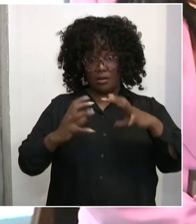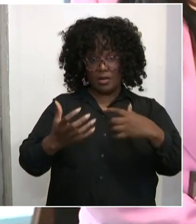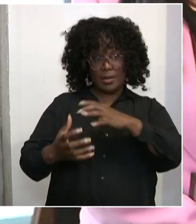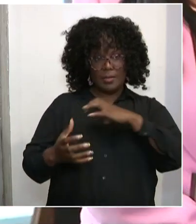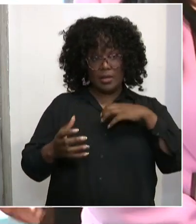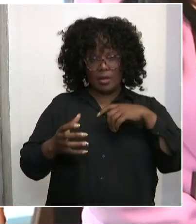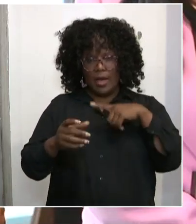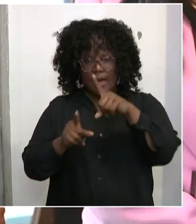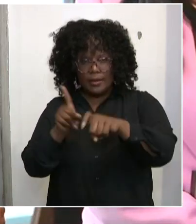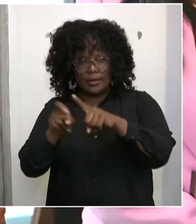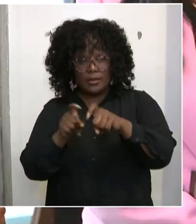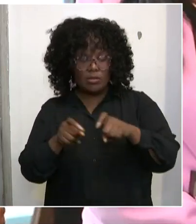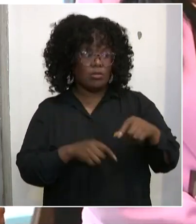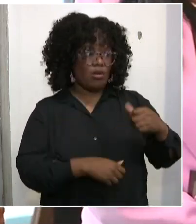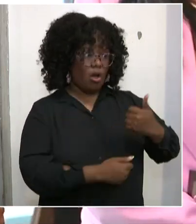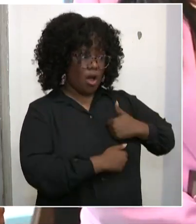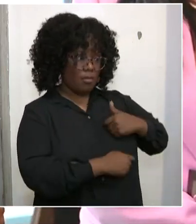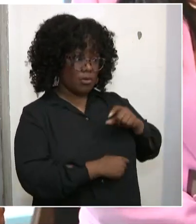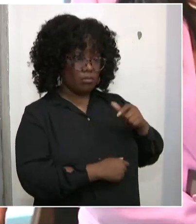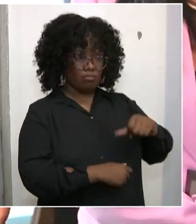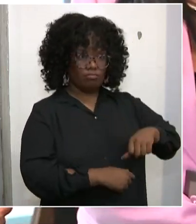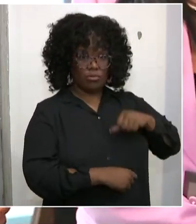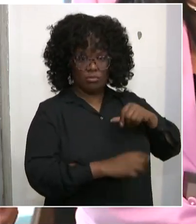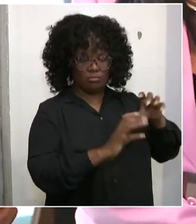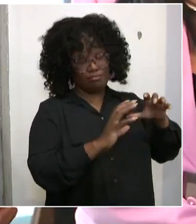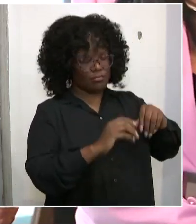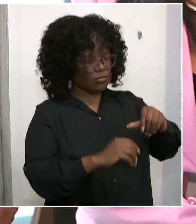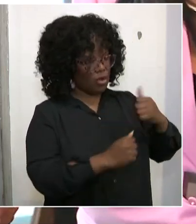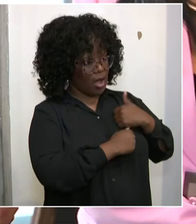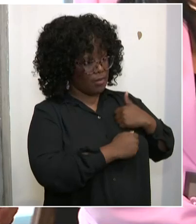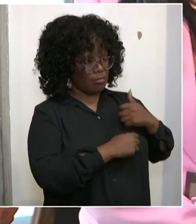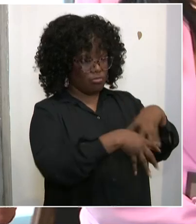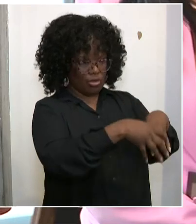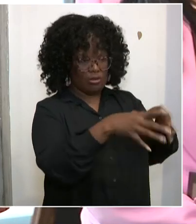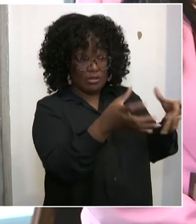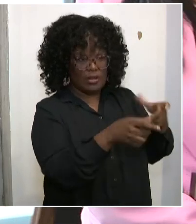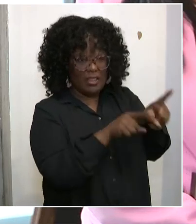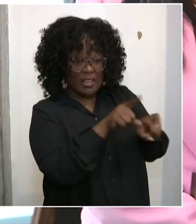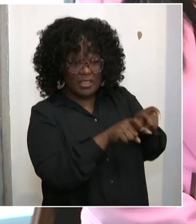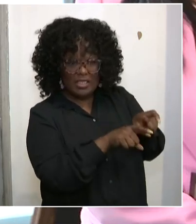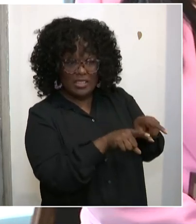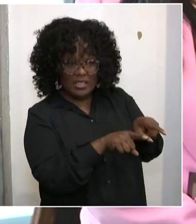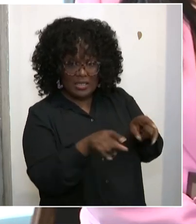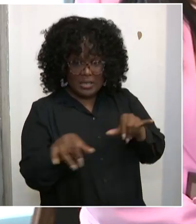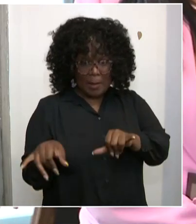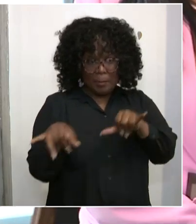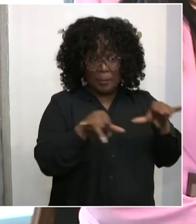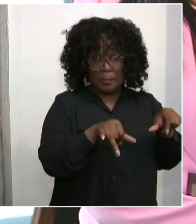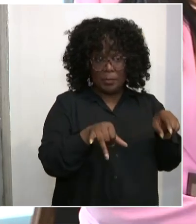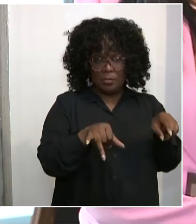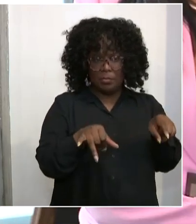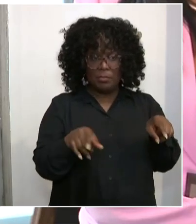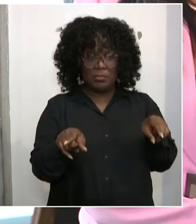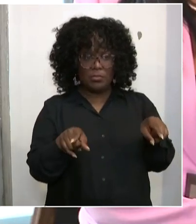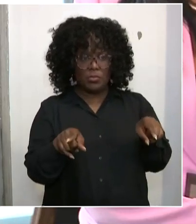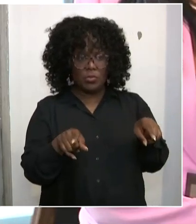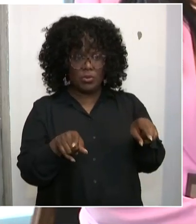I think it will be some indication of what America 250 could look like, so we will be doing that, uh, and we'll be observing it.